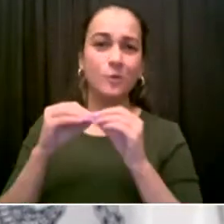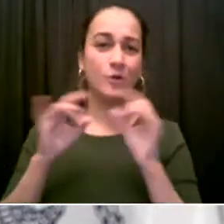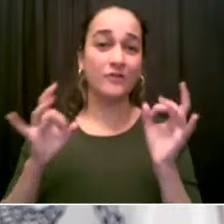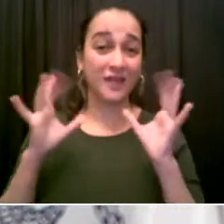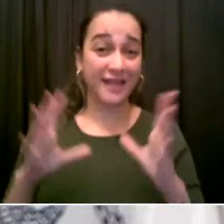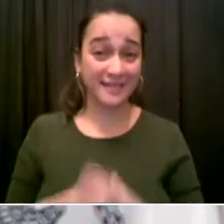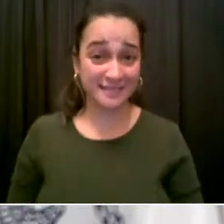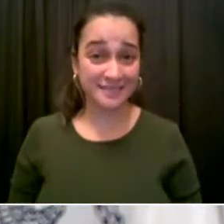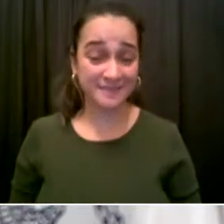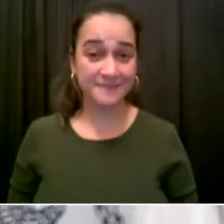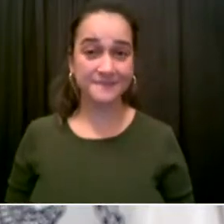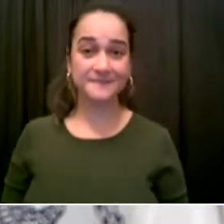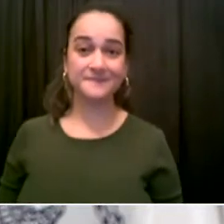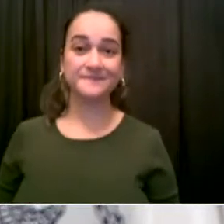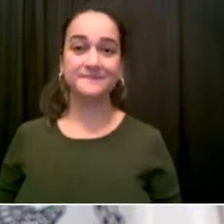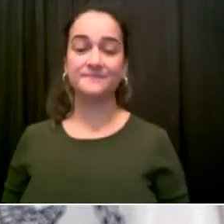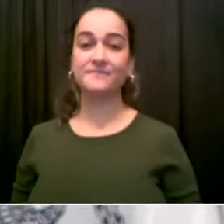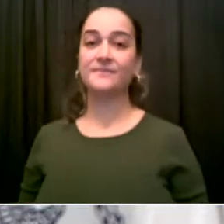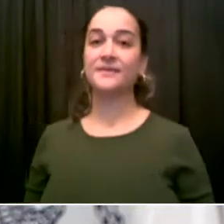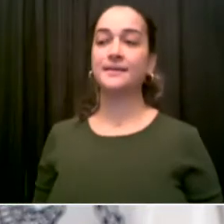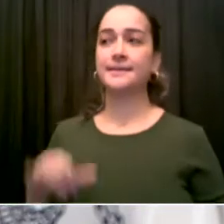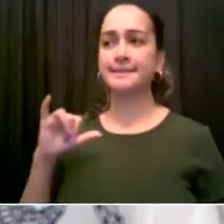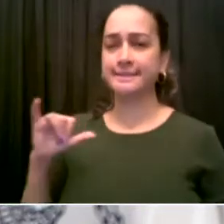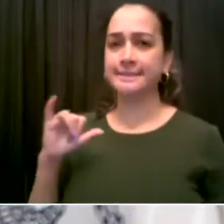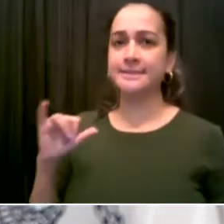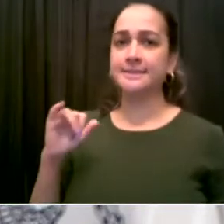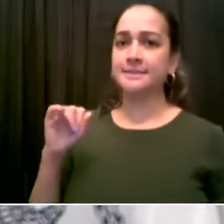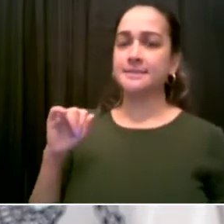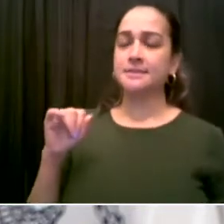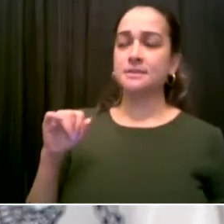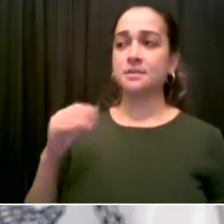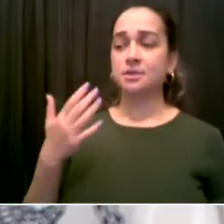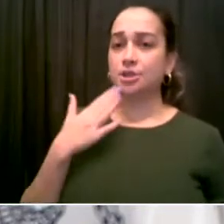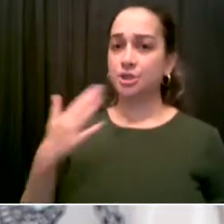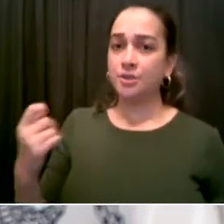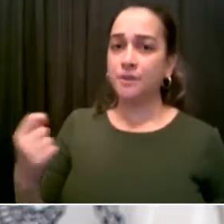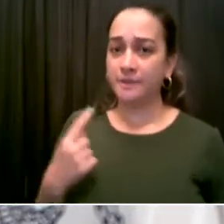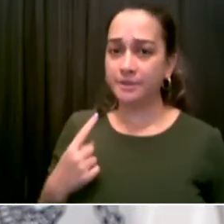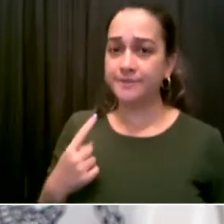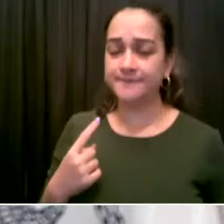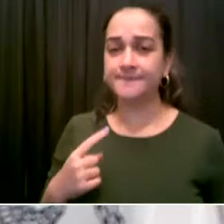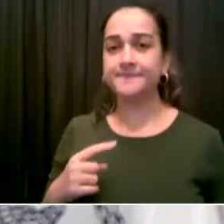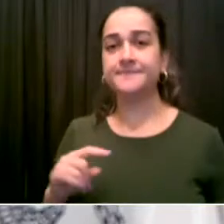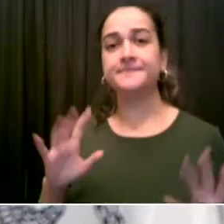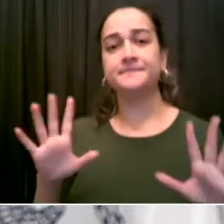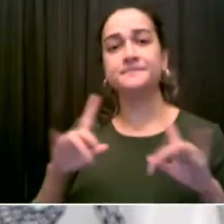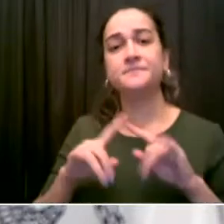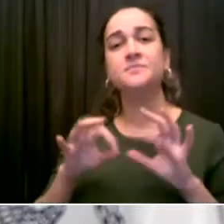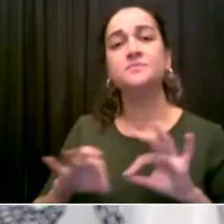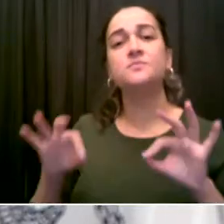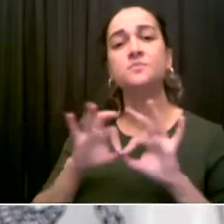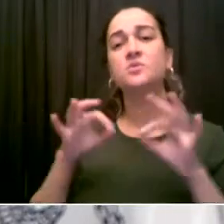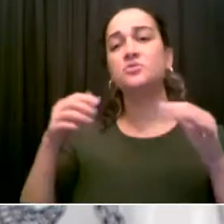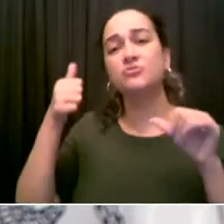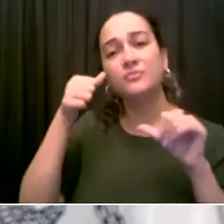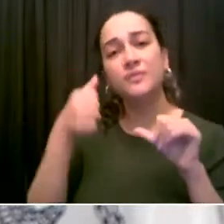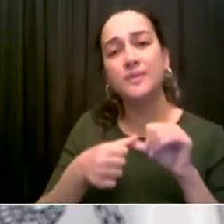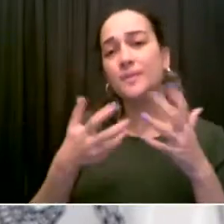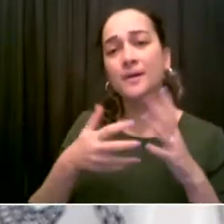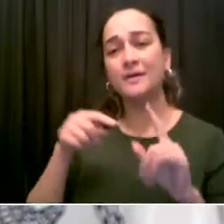MAKING THE CITY LESS SAFE? MARLA, THANK YOU FOR THE QUESTION. LOOK, WE'RE GOING TO